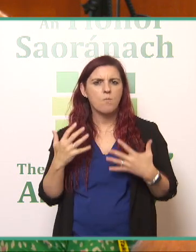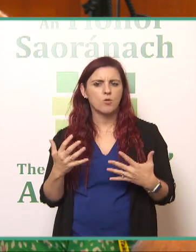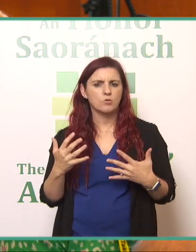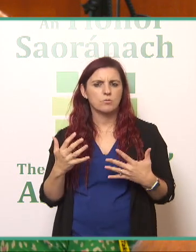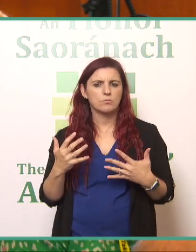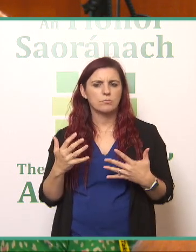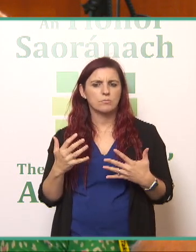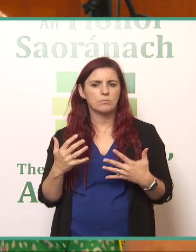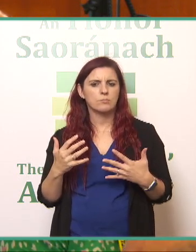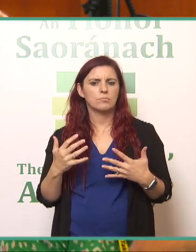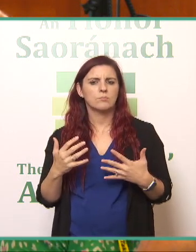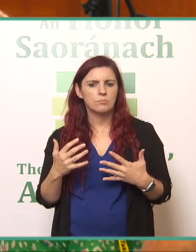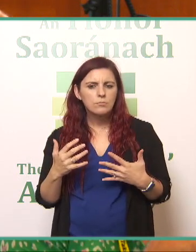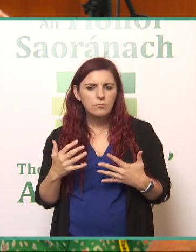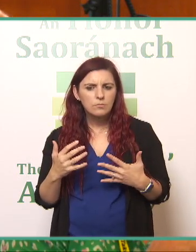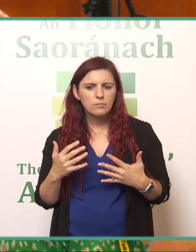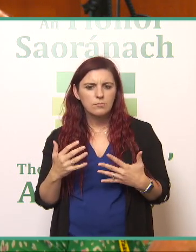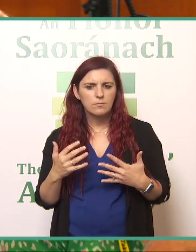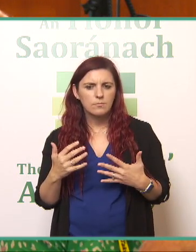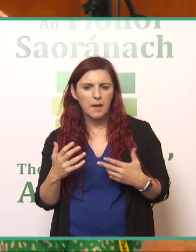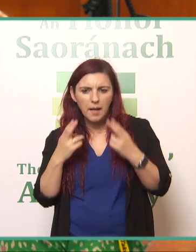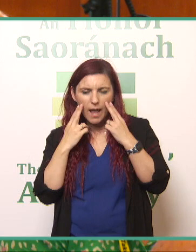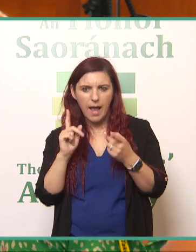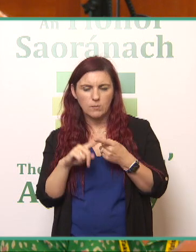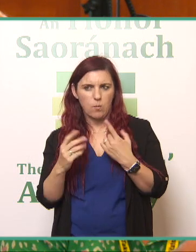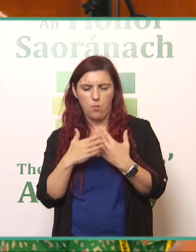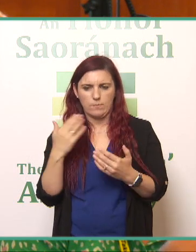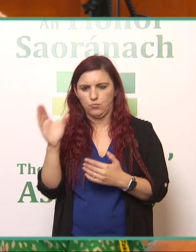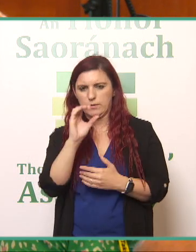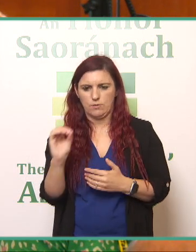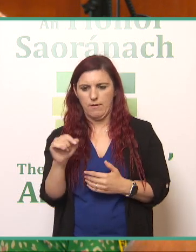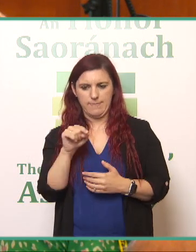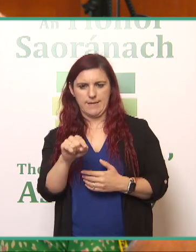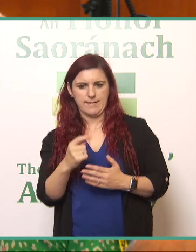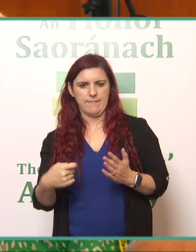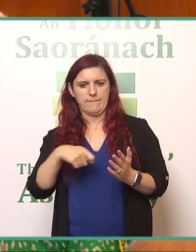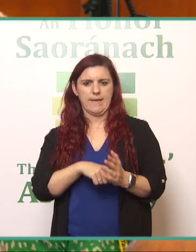culture make in the last 10 years and what percentage of this was invested into native